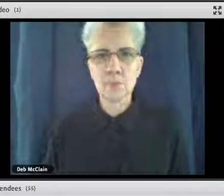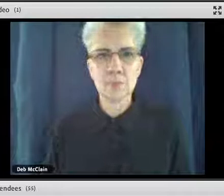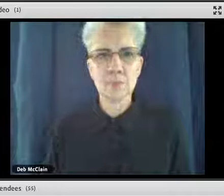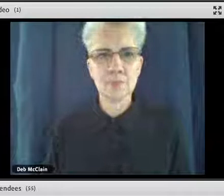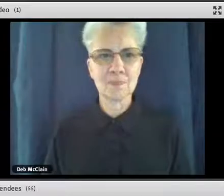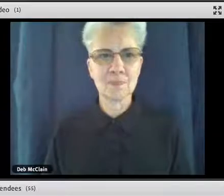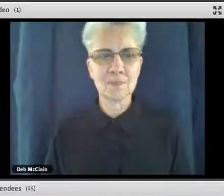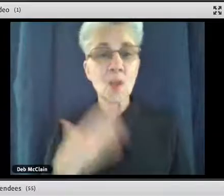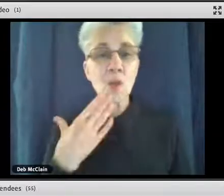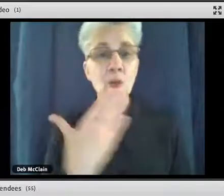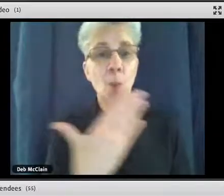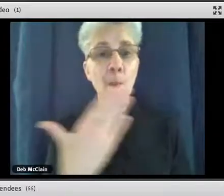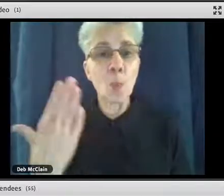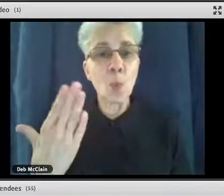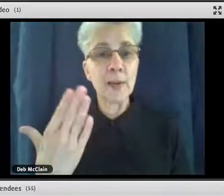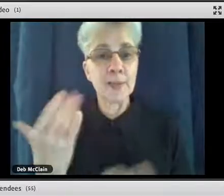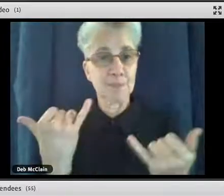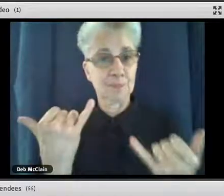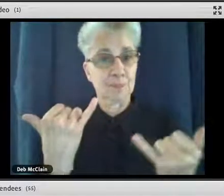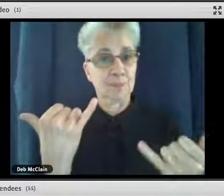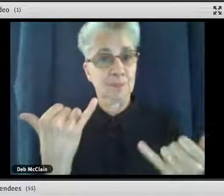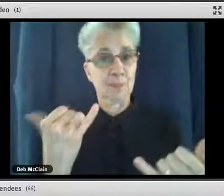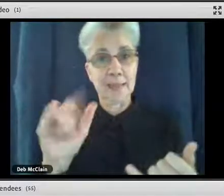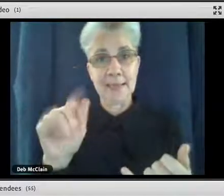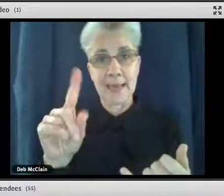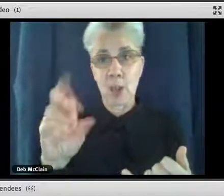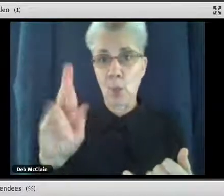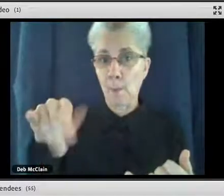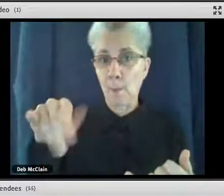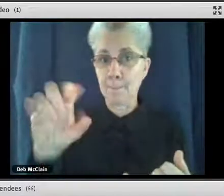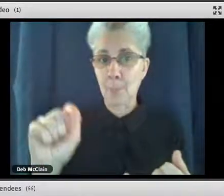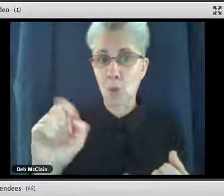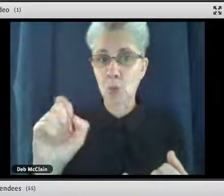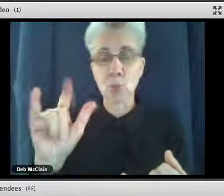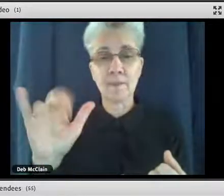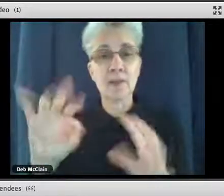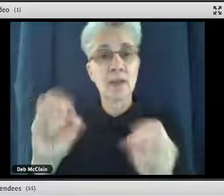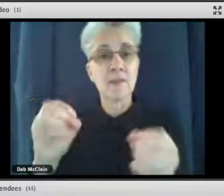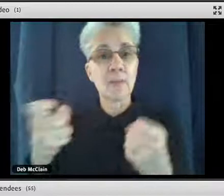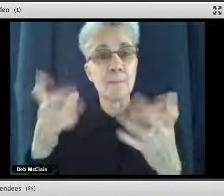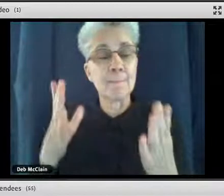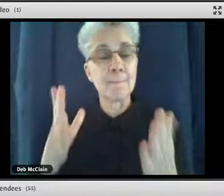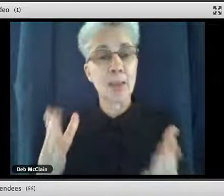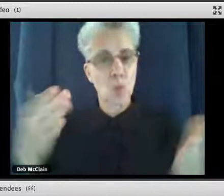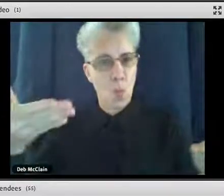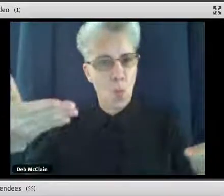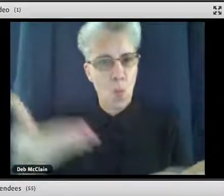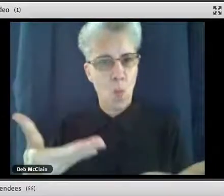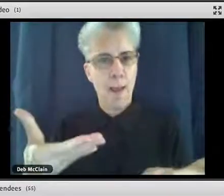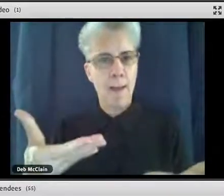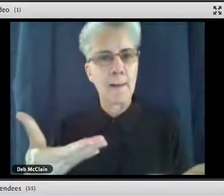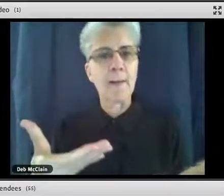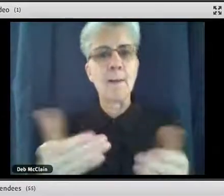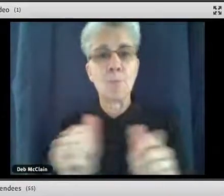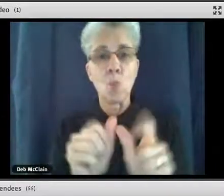Post: Good morning, everyone. I'm Taylor Post, SWFLN's office manager, and I would like to welcome you all to today's webinar,